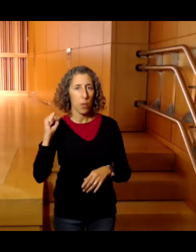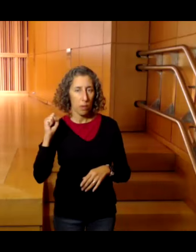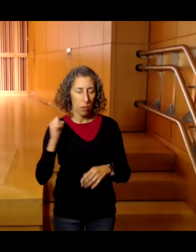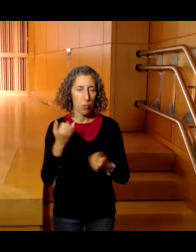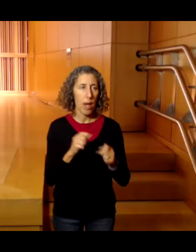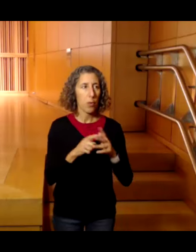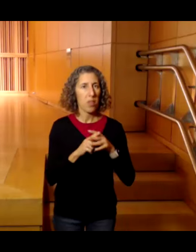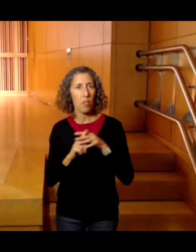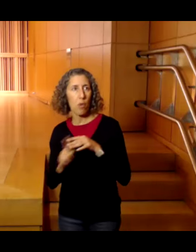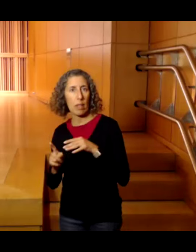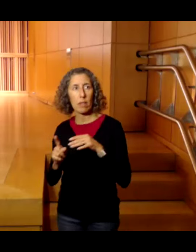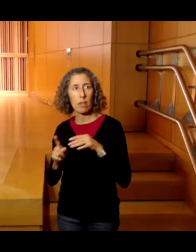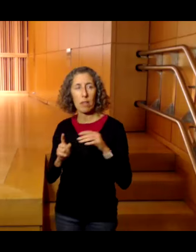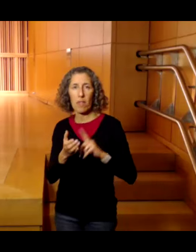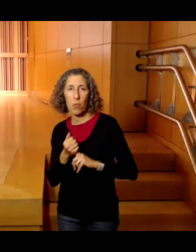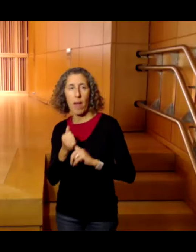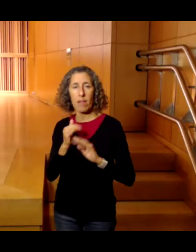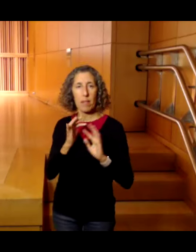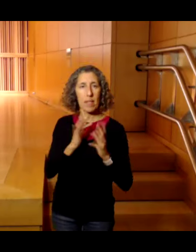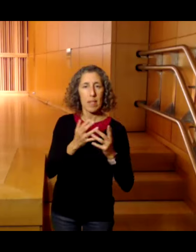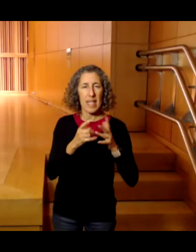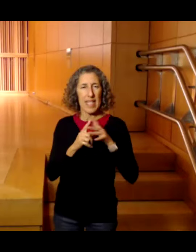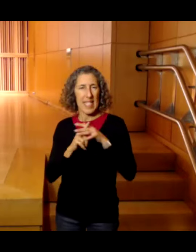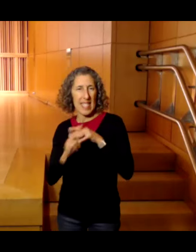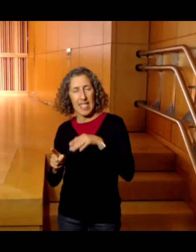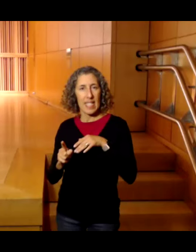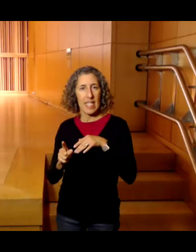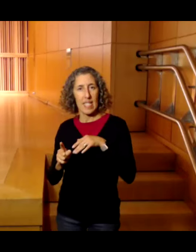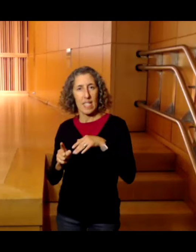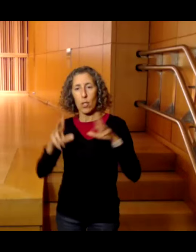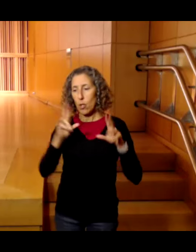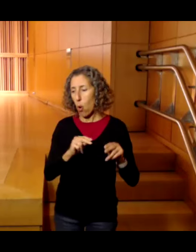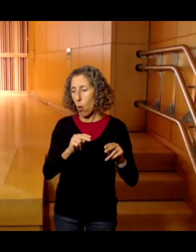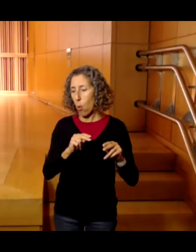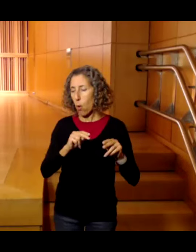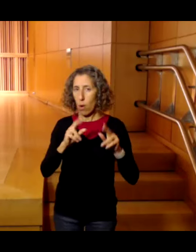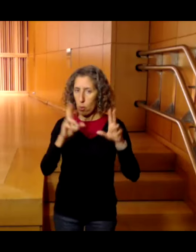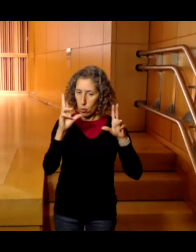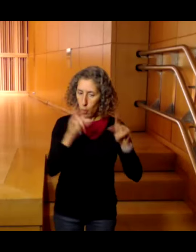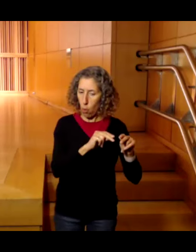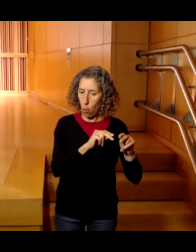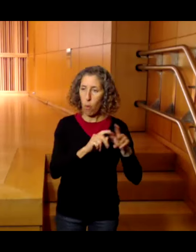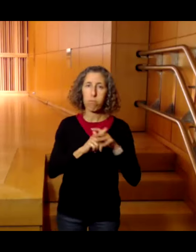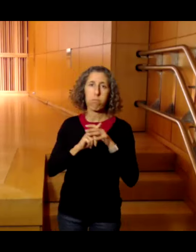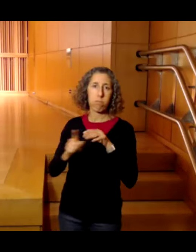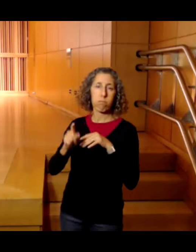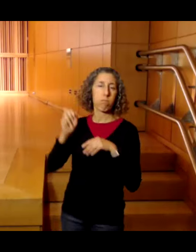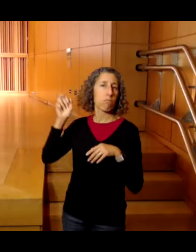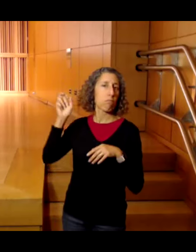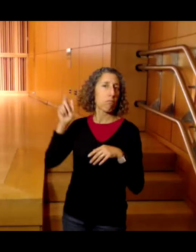Being a quick and decisive retreat. No, I said no, and I ran to the door and ran down the steps, and ran all the way home.